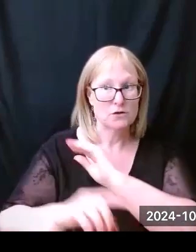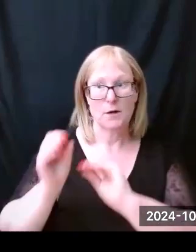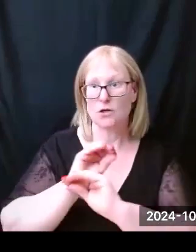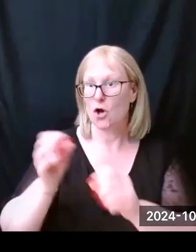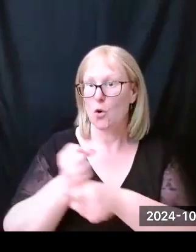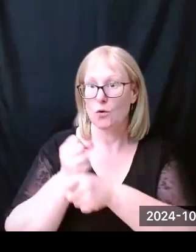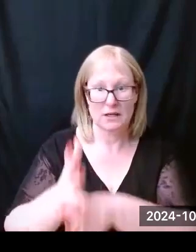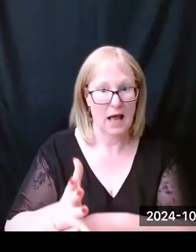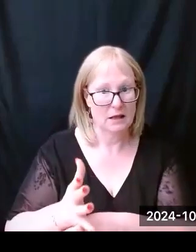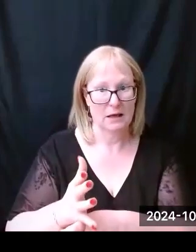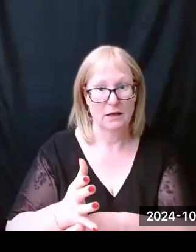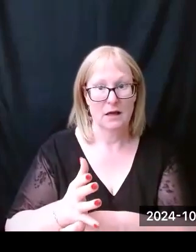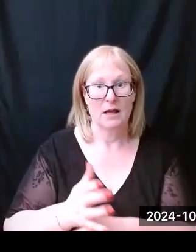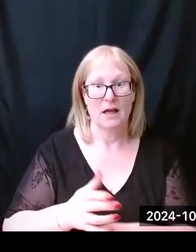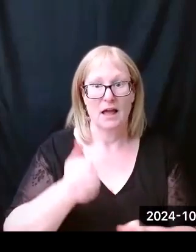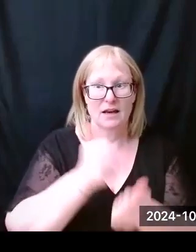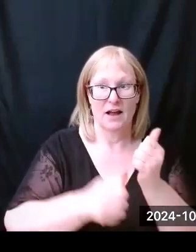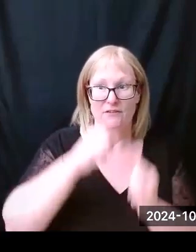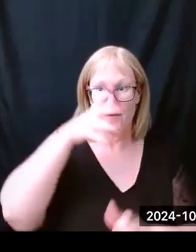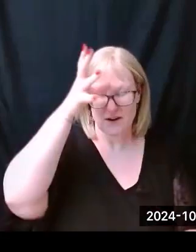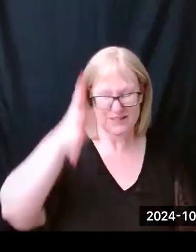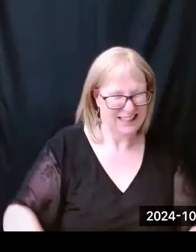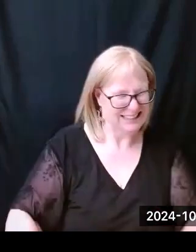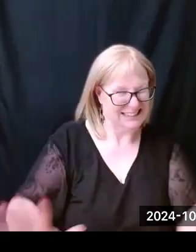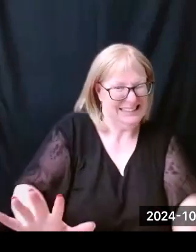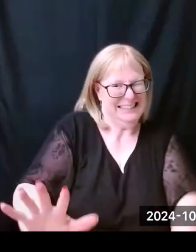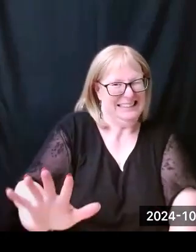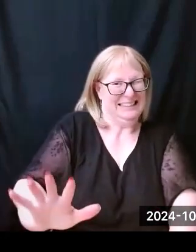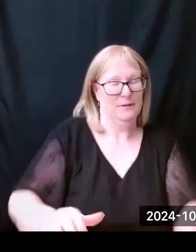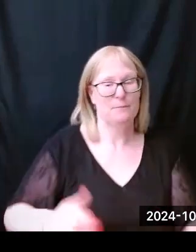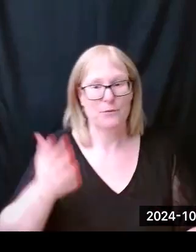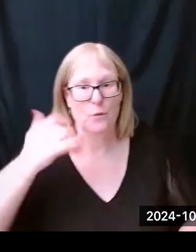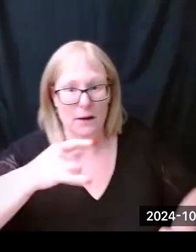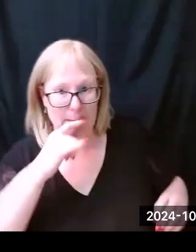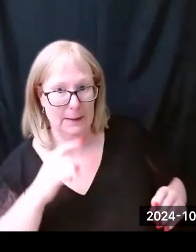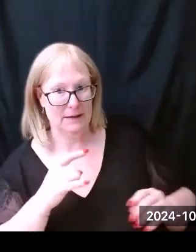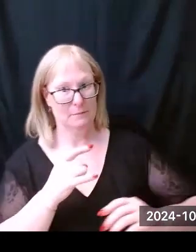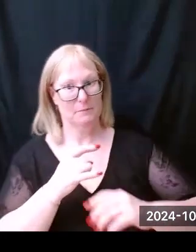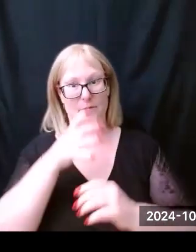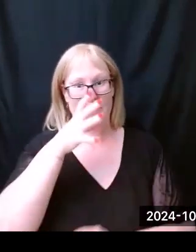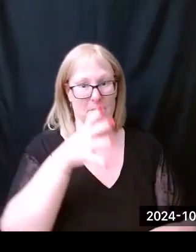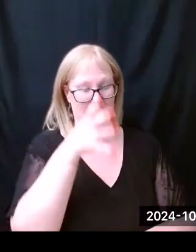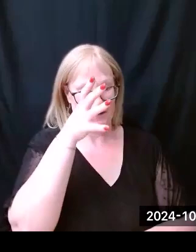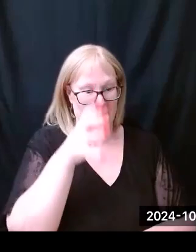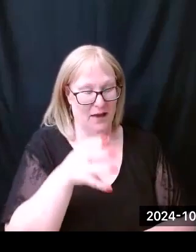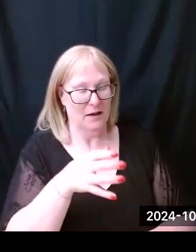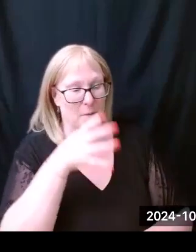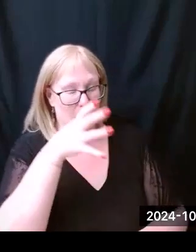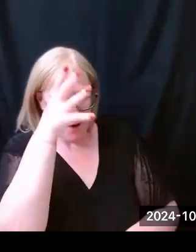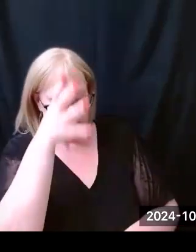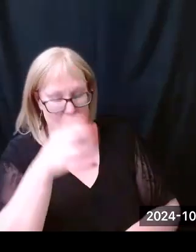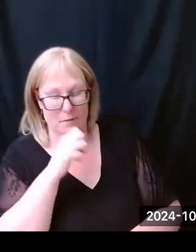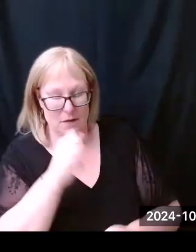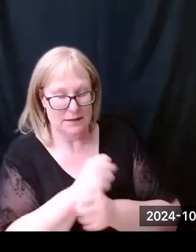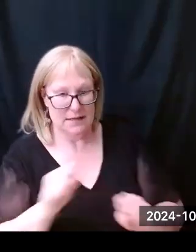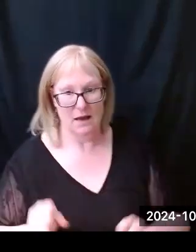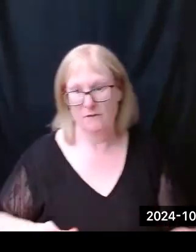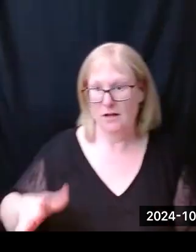And all the parents are like, because when your child says I'm not safe, you're like protective mama, papa bear, what's going on?